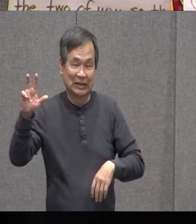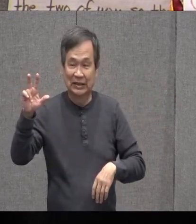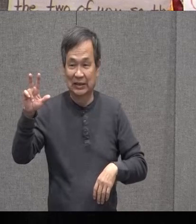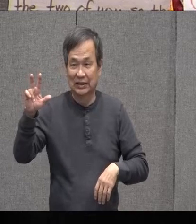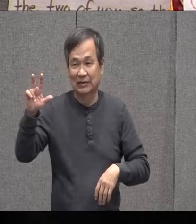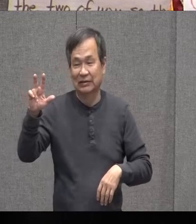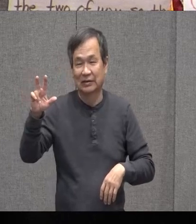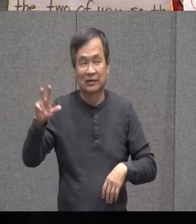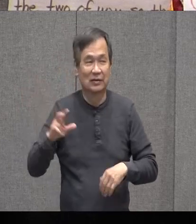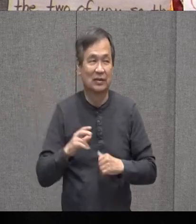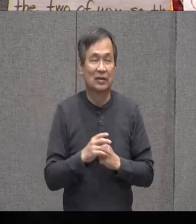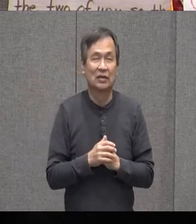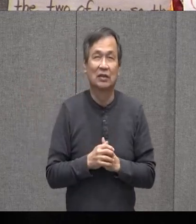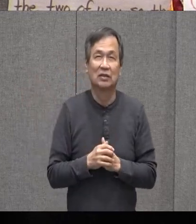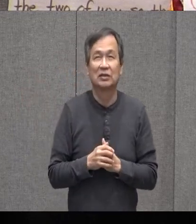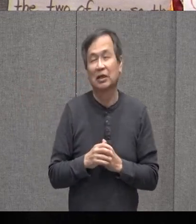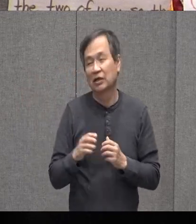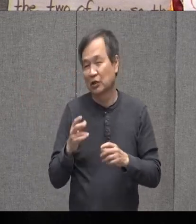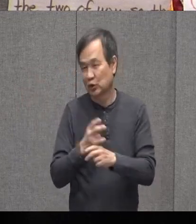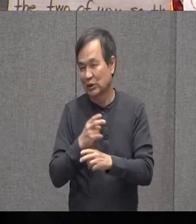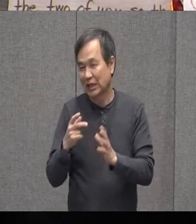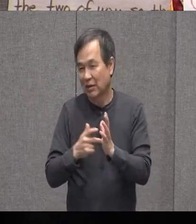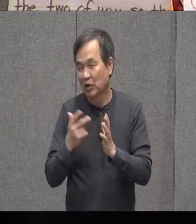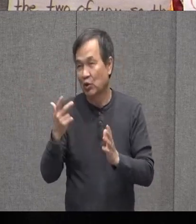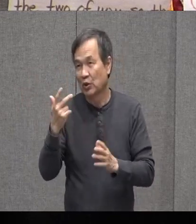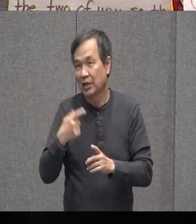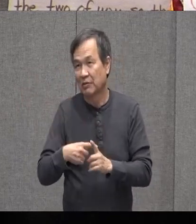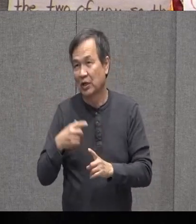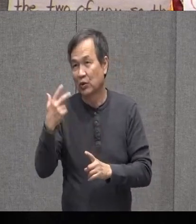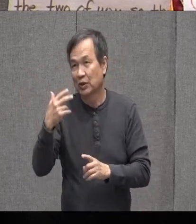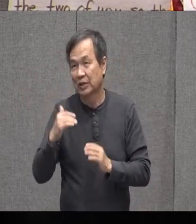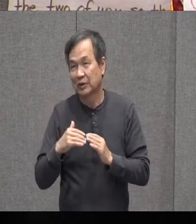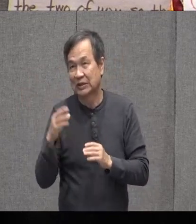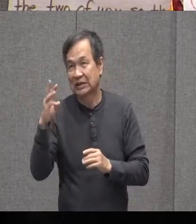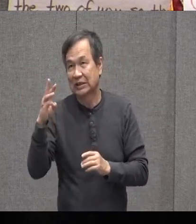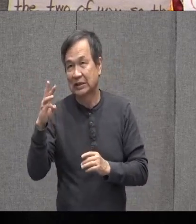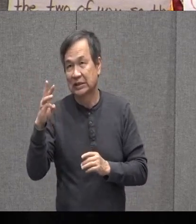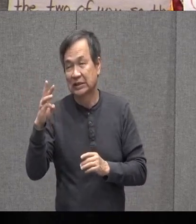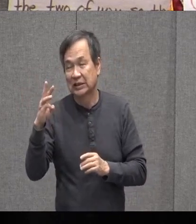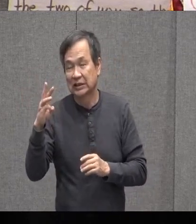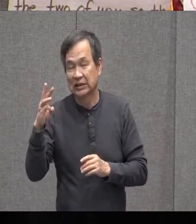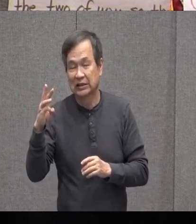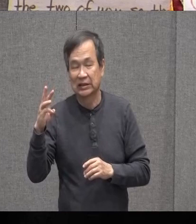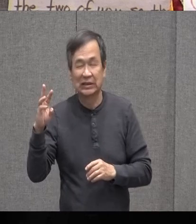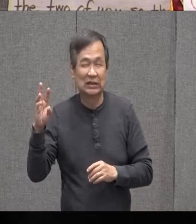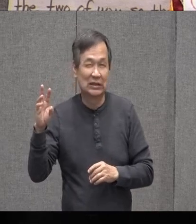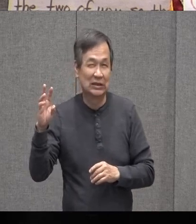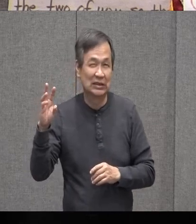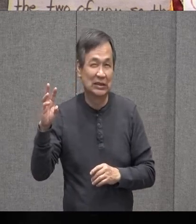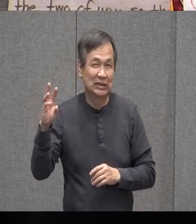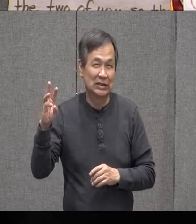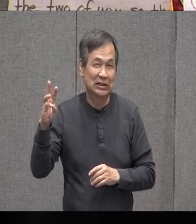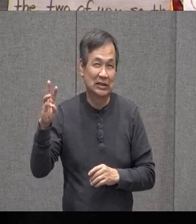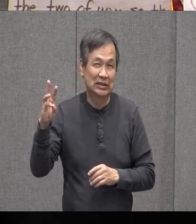I'm gonna think about my doubles for that again because three plus three is six, so seven take away three must be four.